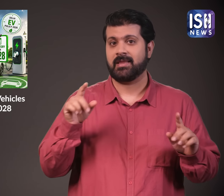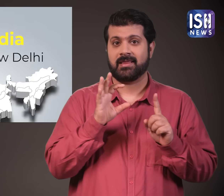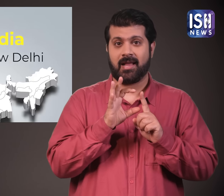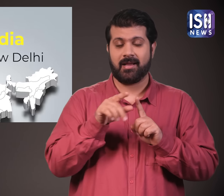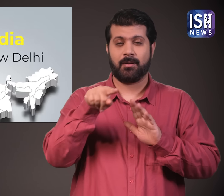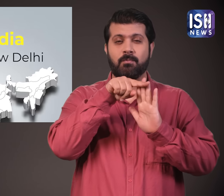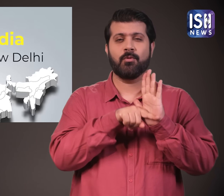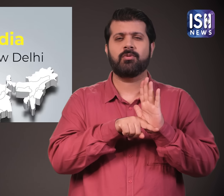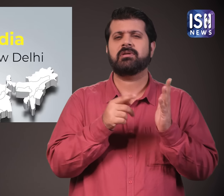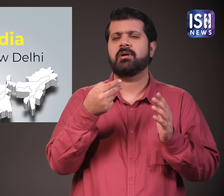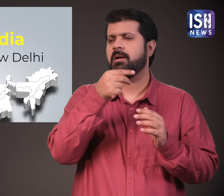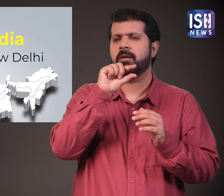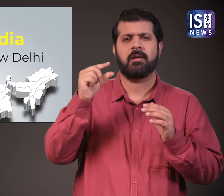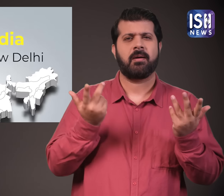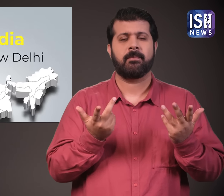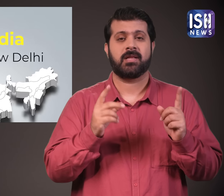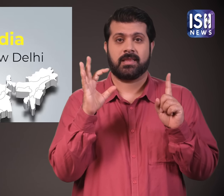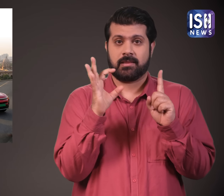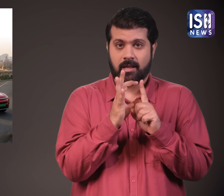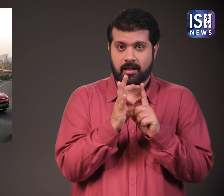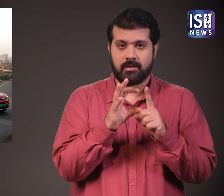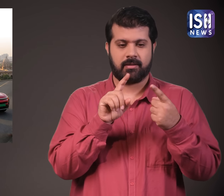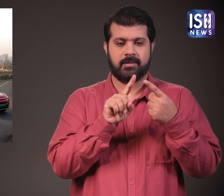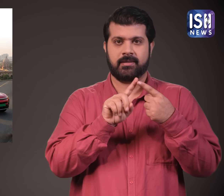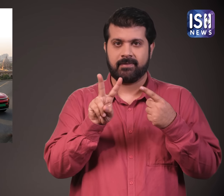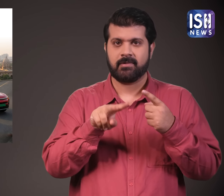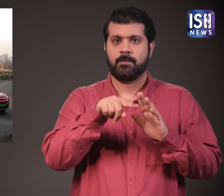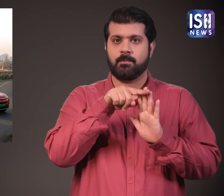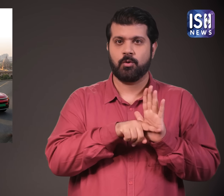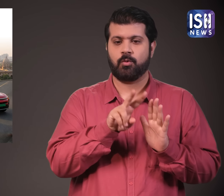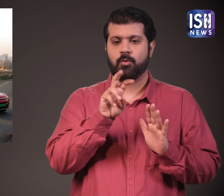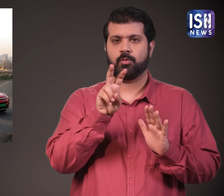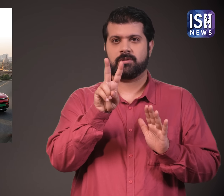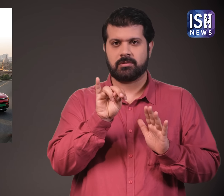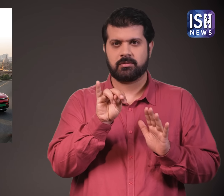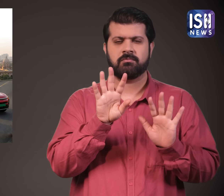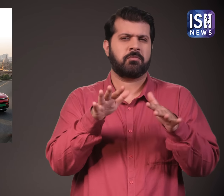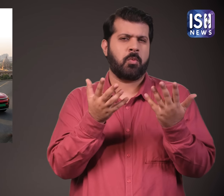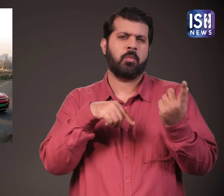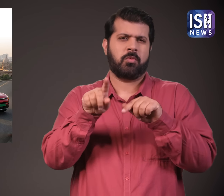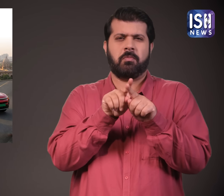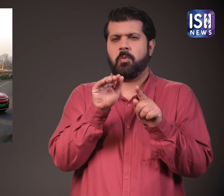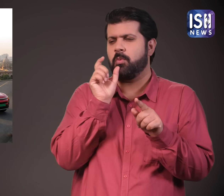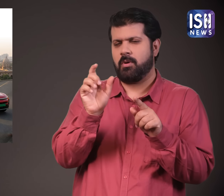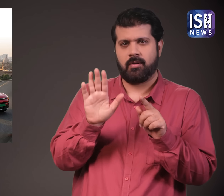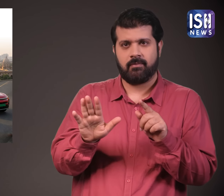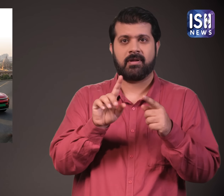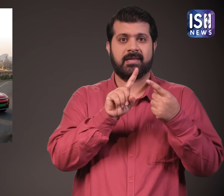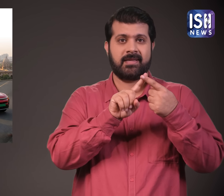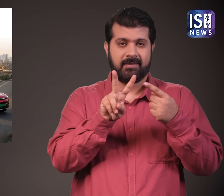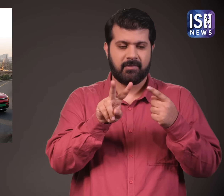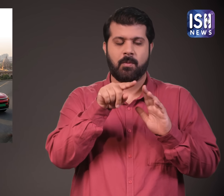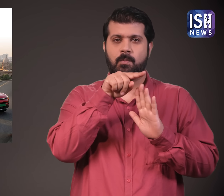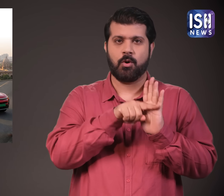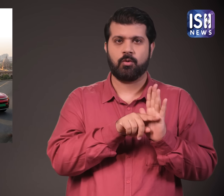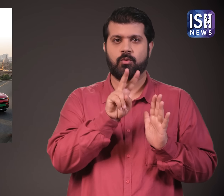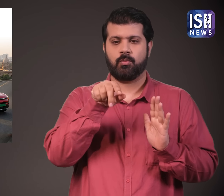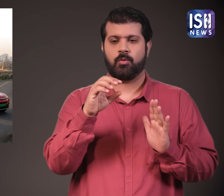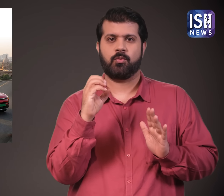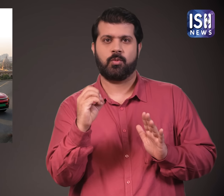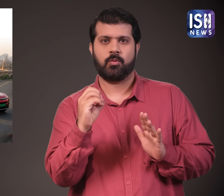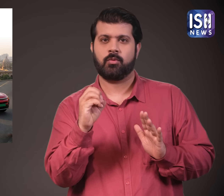The new Delhi EV Policy 2026 (also called EV Policy 2.0),